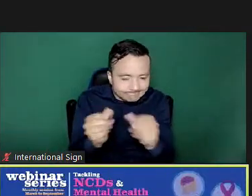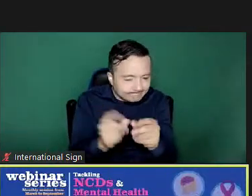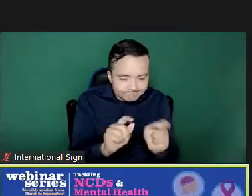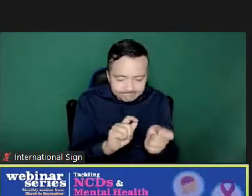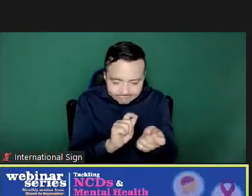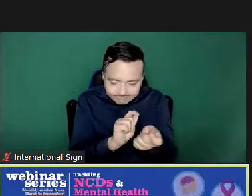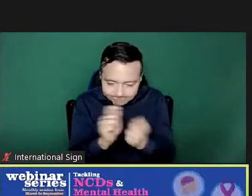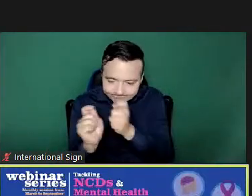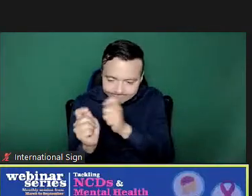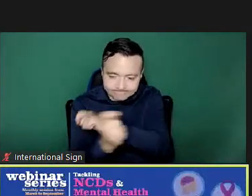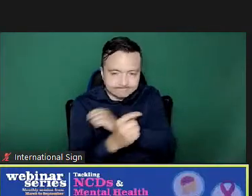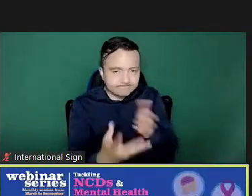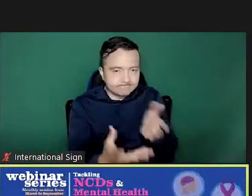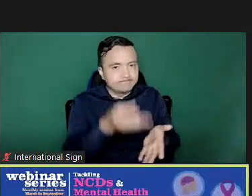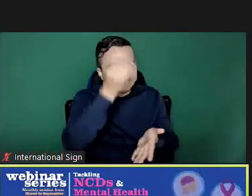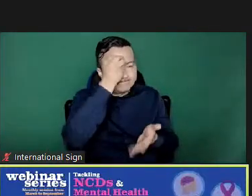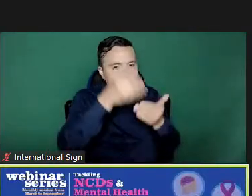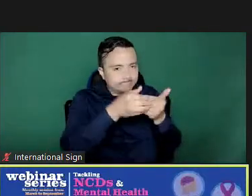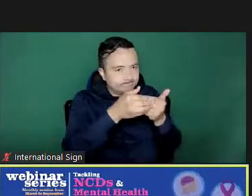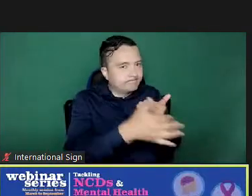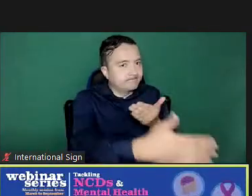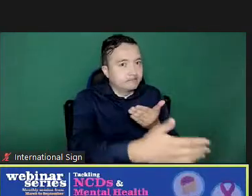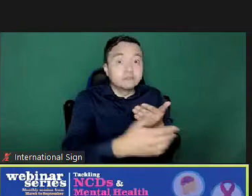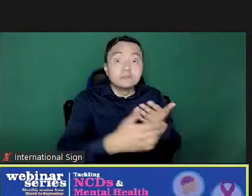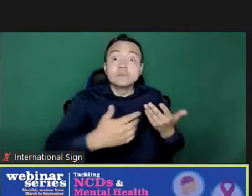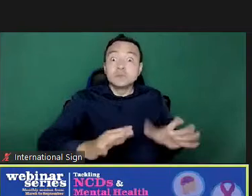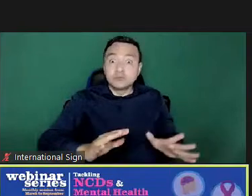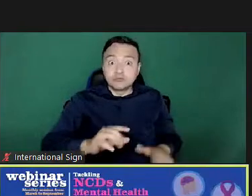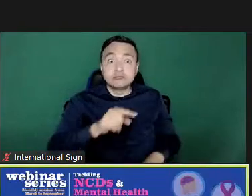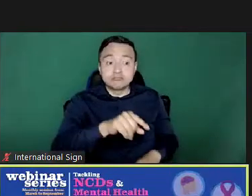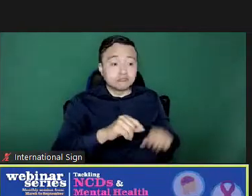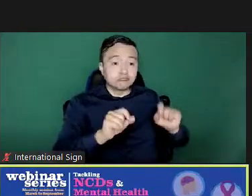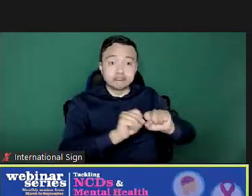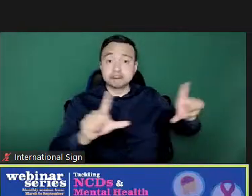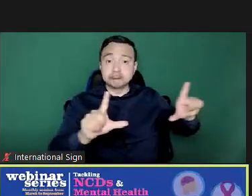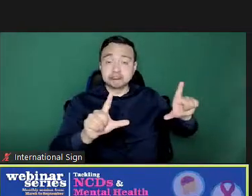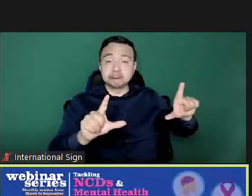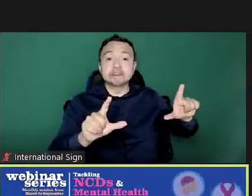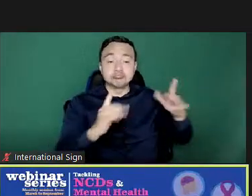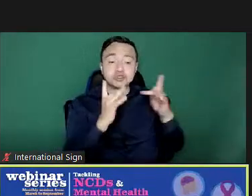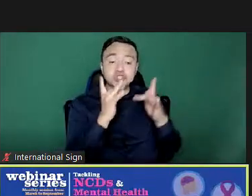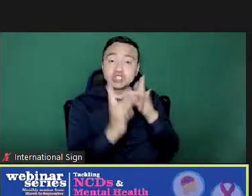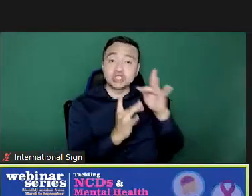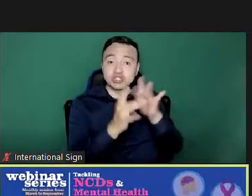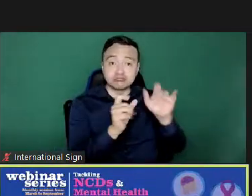became far more relevant. We have to keep these new innovations that worked.